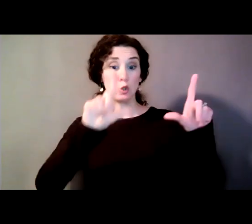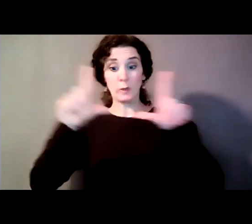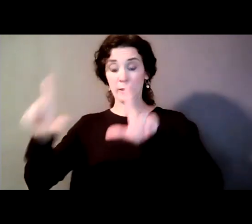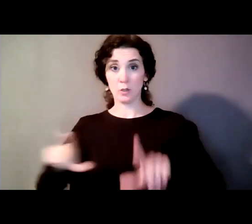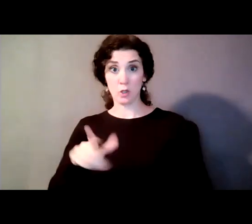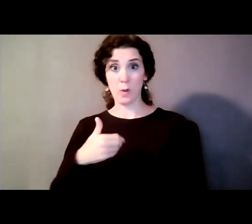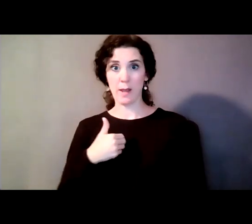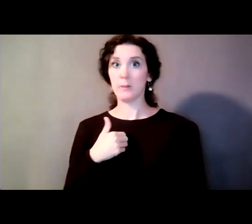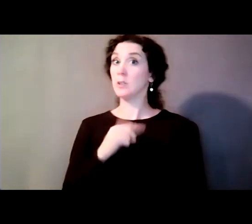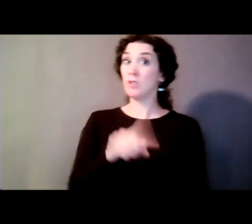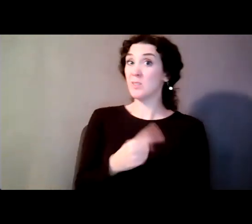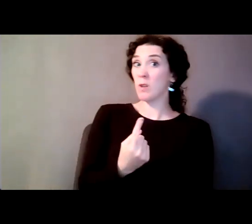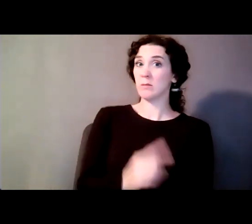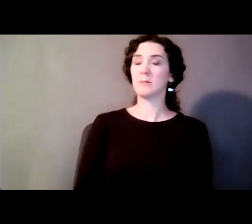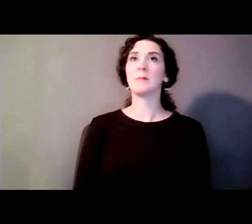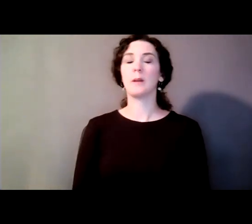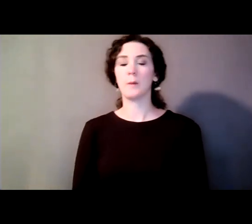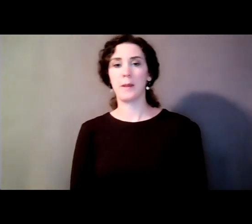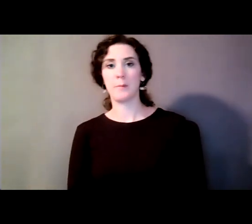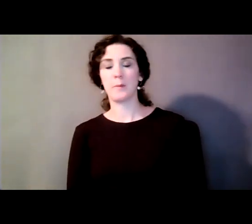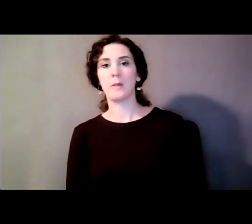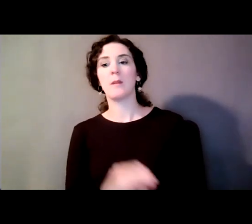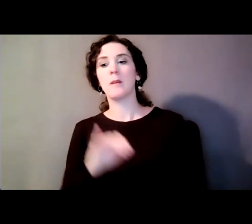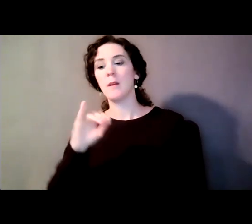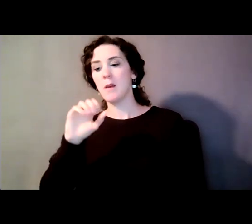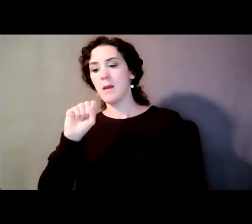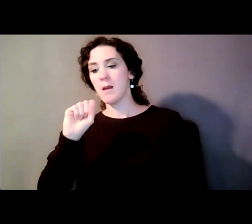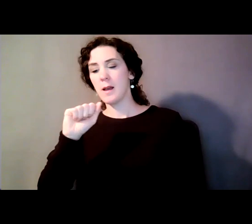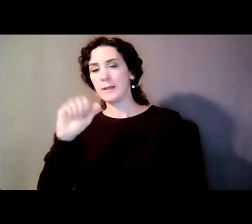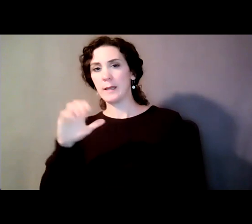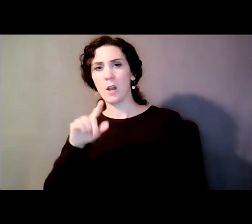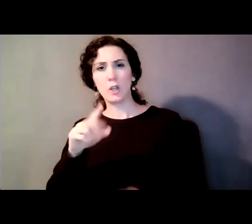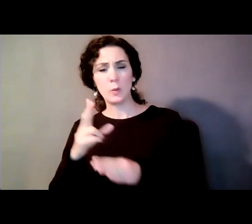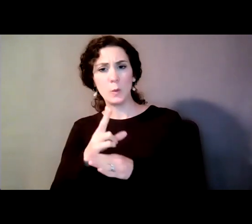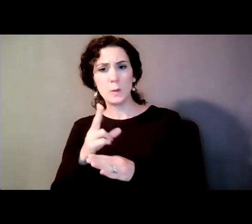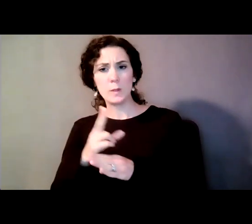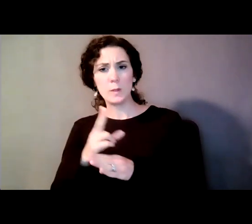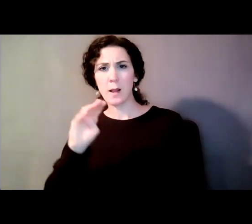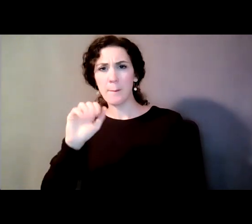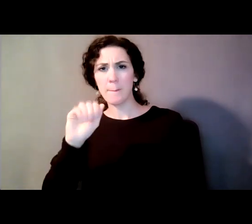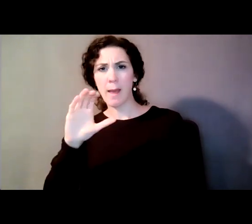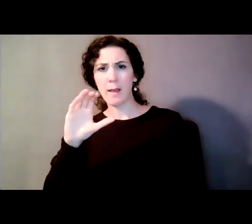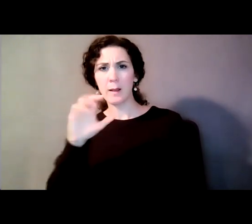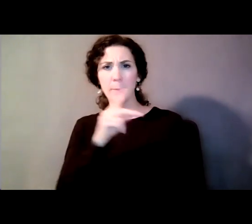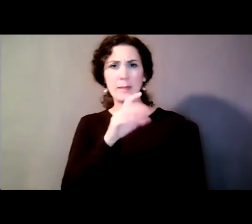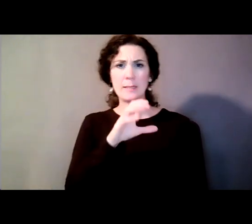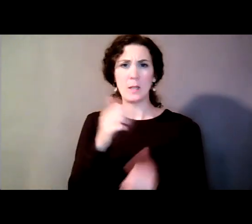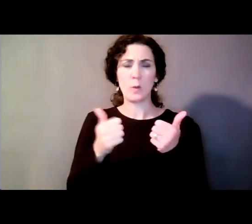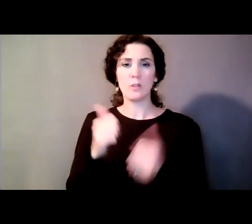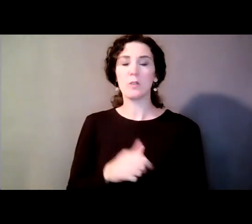I have one screen, yes. Are you on a Mac? No, I am on a ThinkPad.